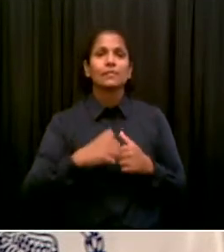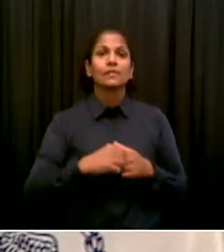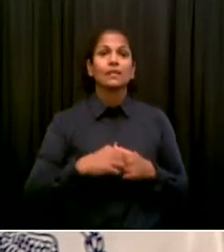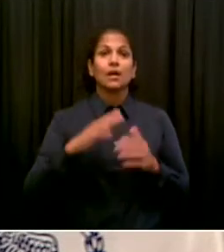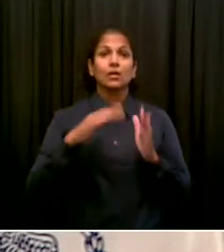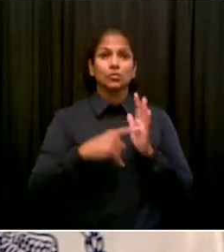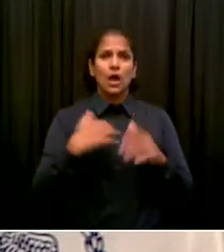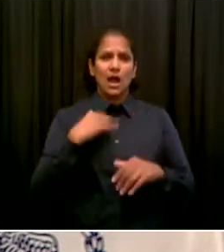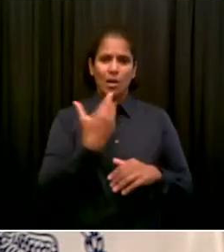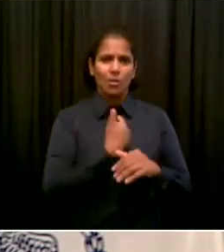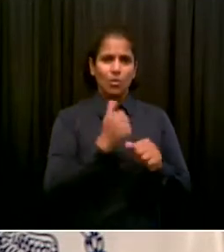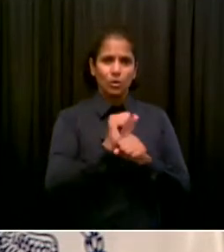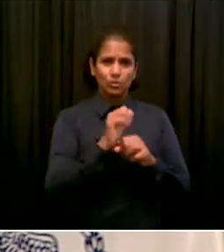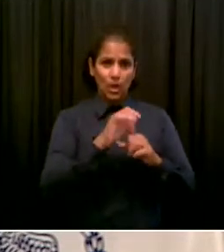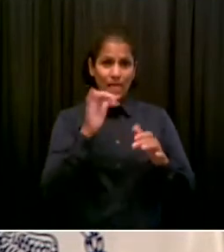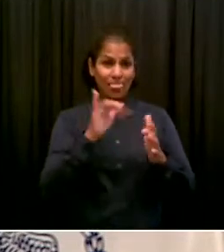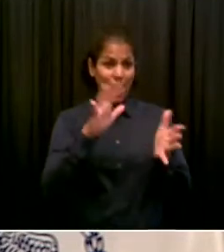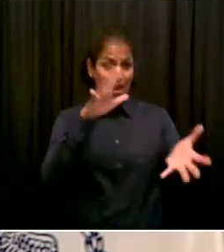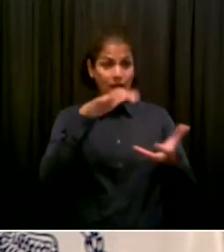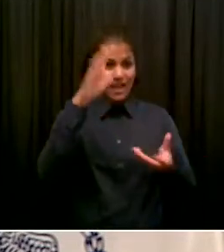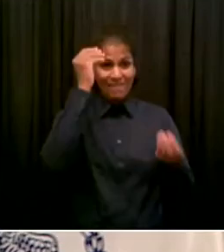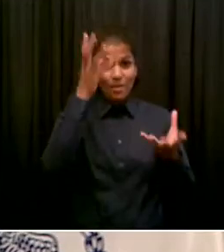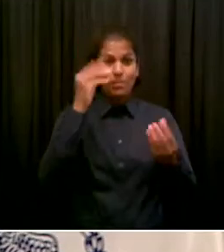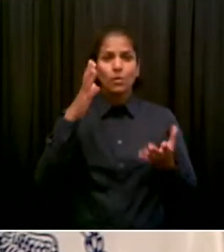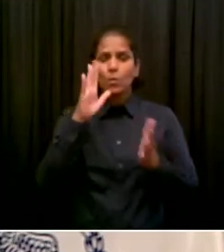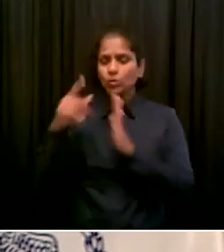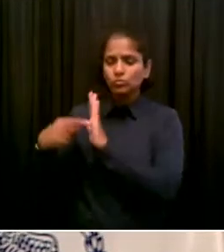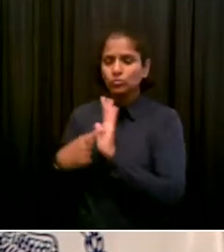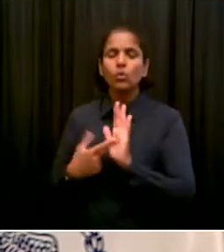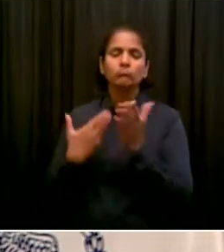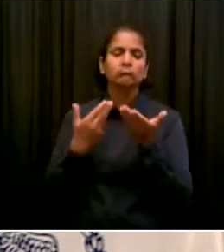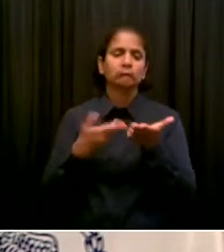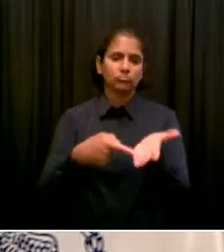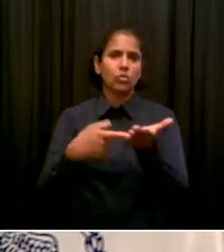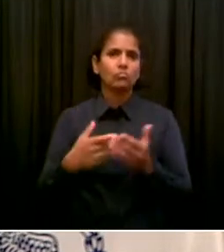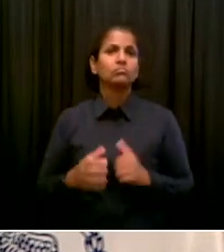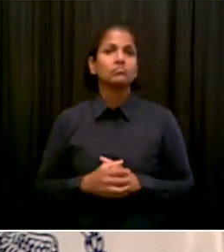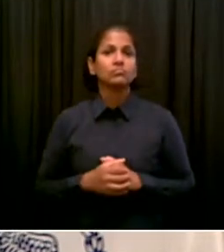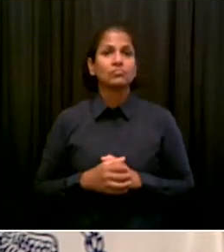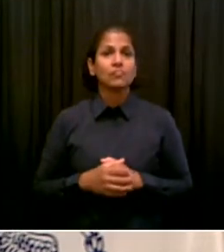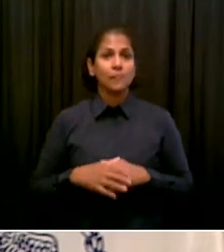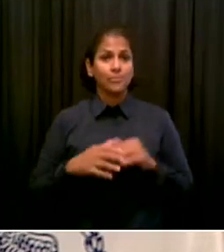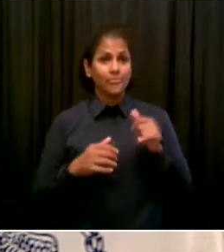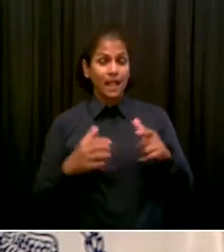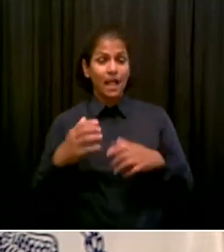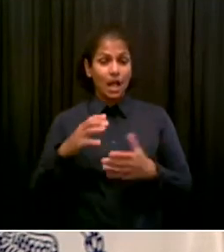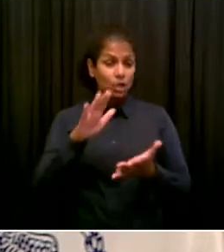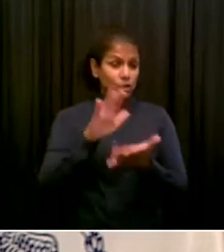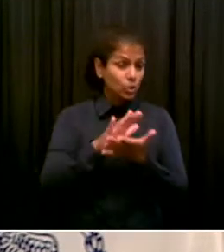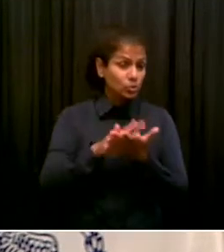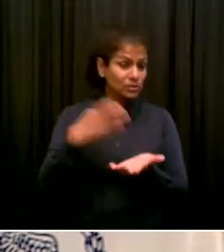THREE WEEKS AND MFAIELIS SORT OUT WHICH SCHOOL THEY WILL GO TO AND FIRST CASES. IT ISNOT ALWAYS RESOLVED BY THE FIRST DAY OF SCHOOL.